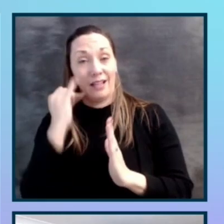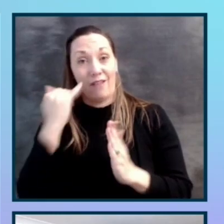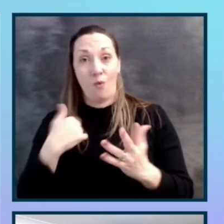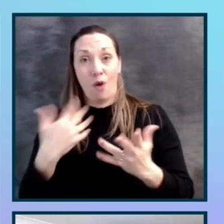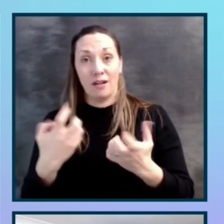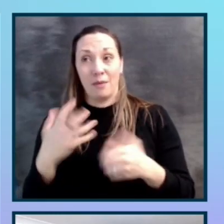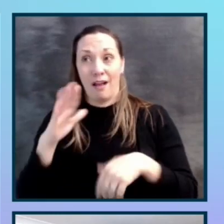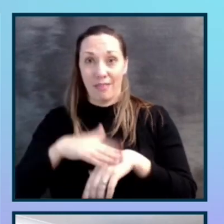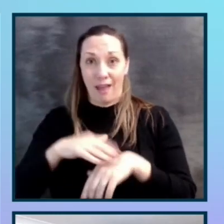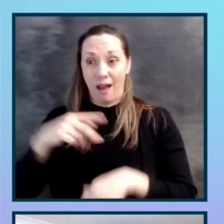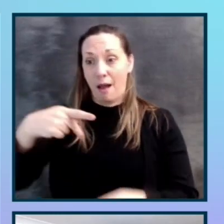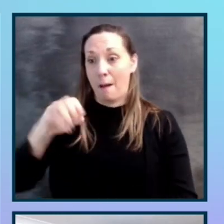And